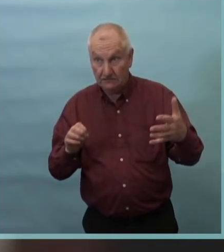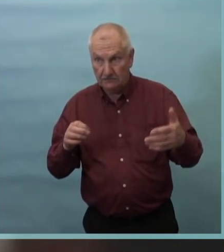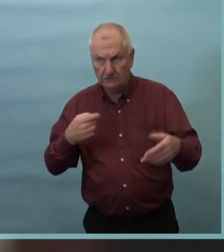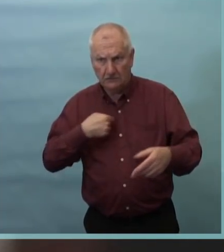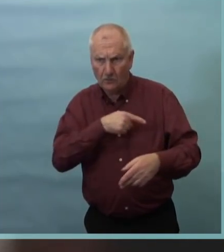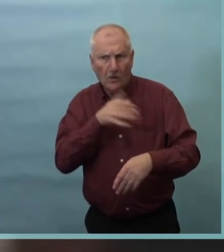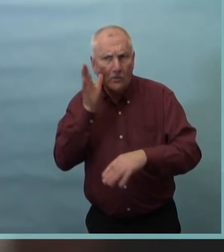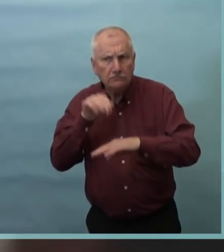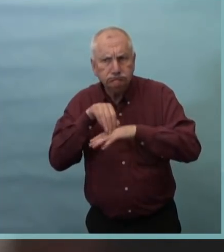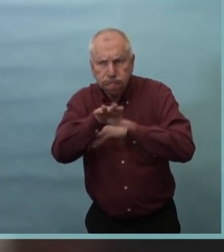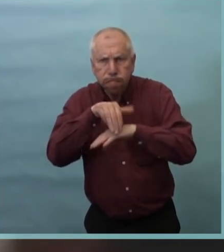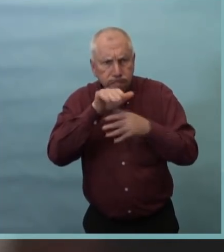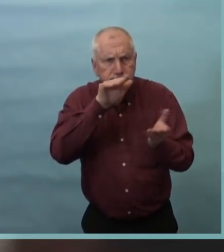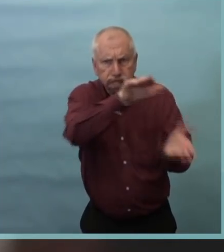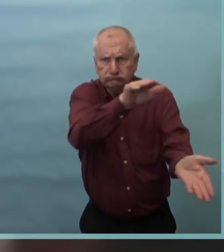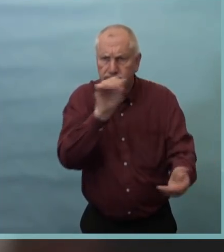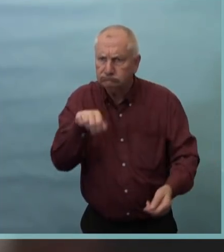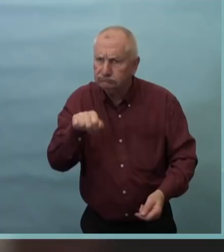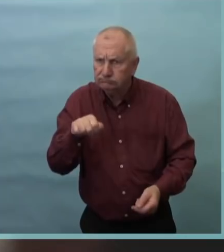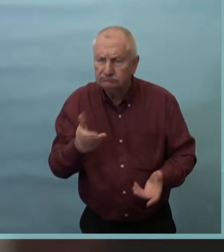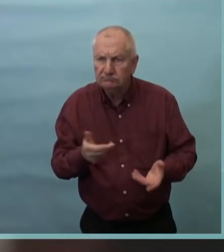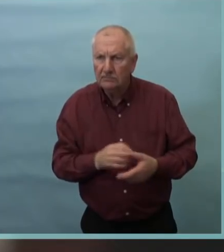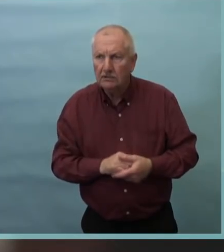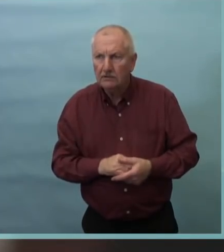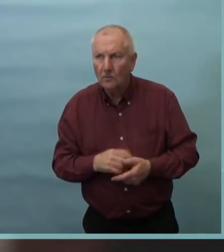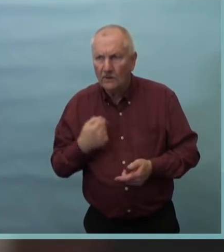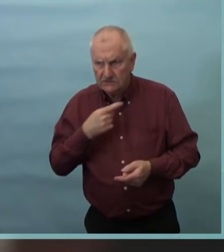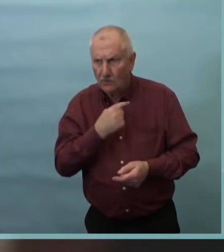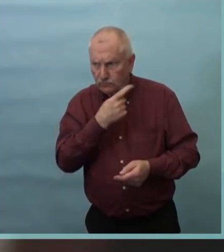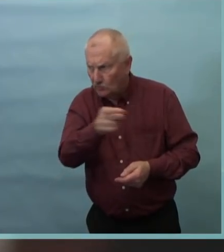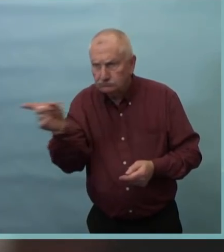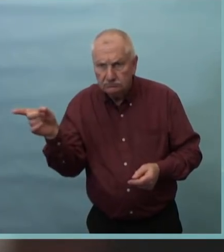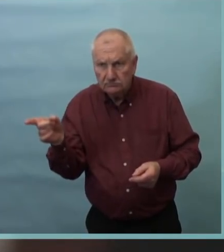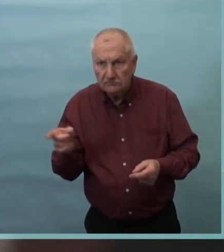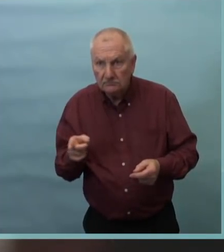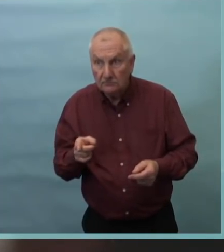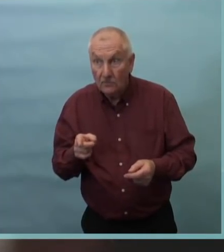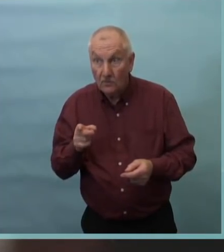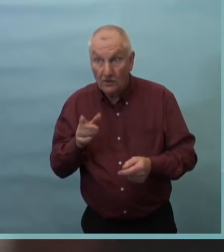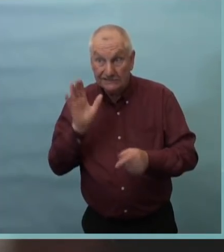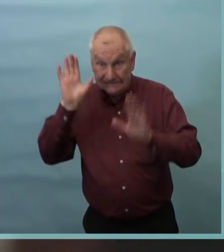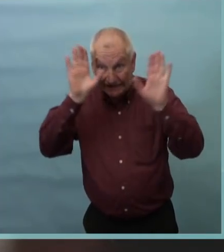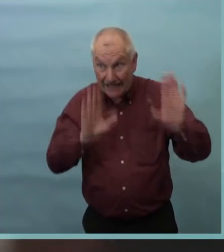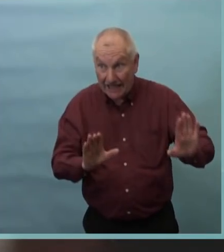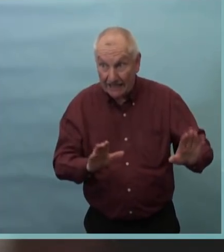they probably the sites the regions are looking at making sure that those